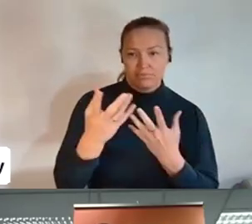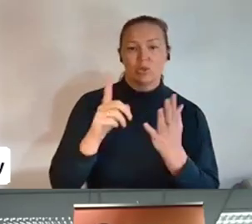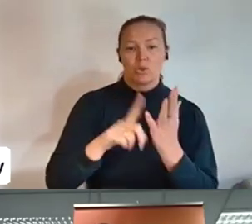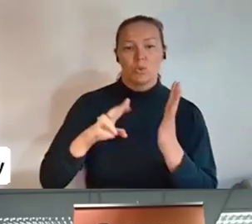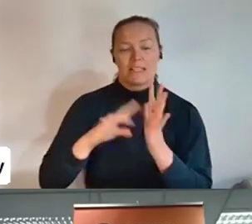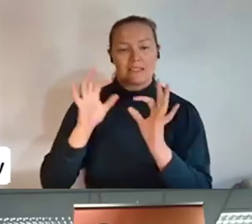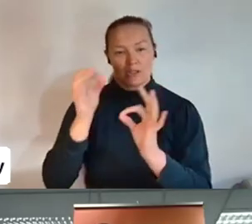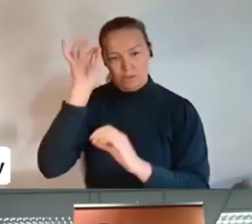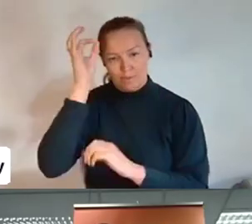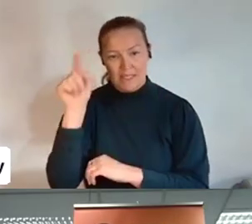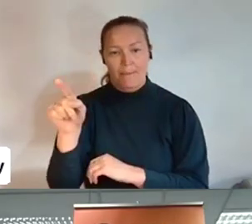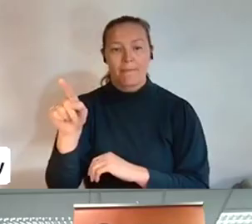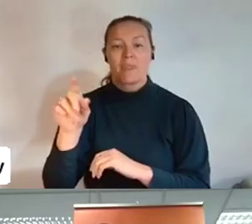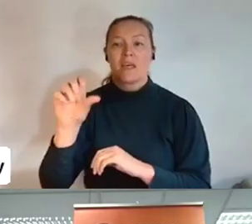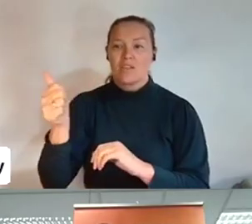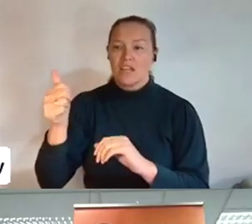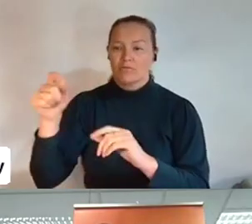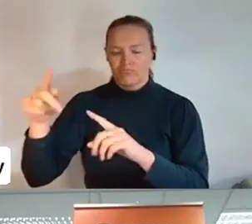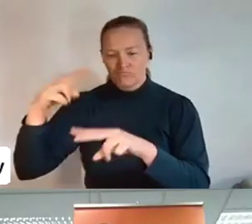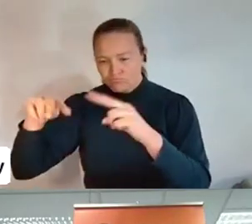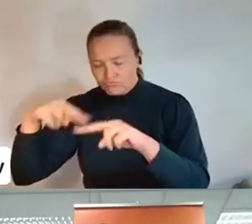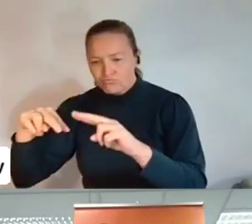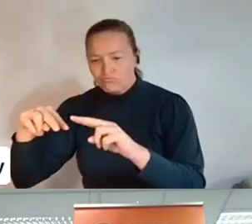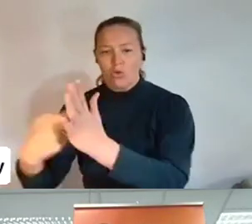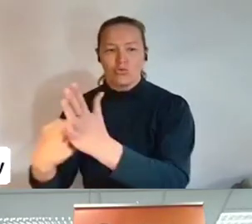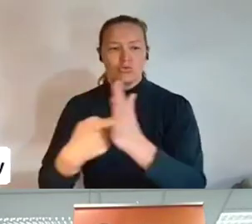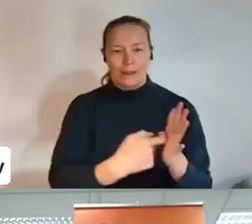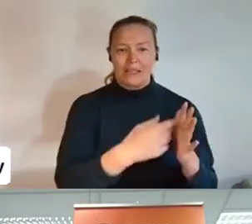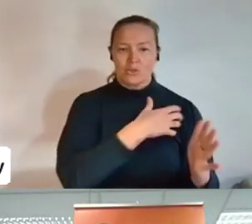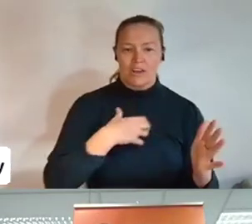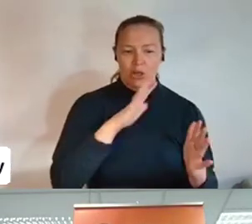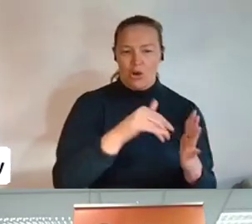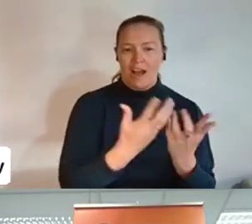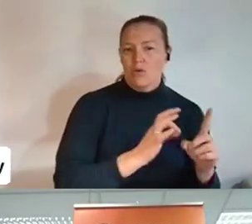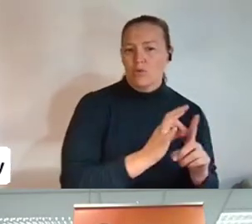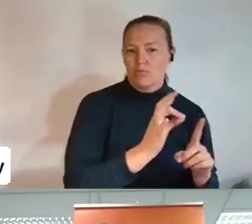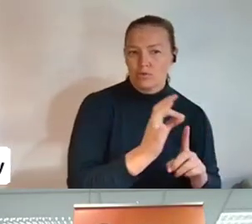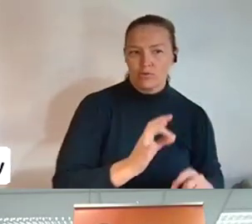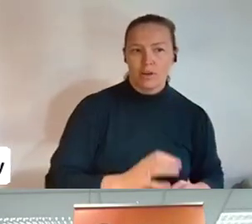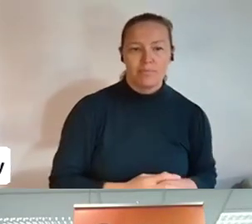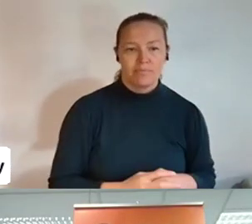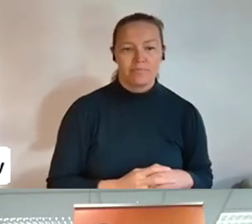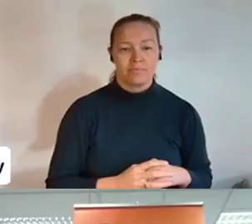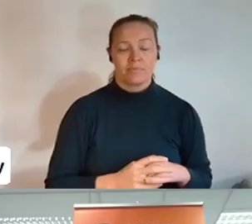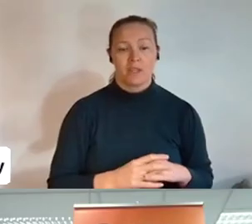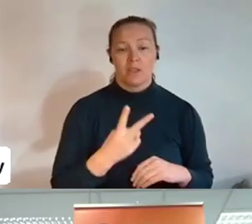recommendations back to the New Zealand government on how they can do better. Now in 2018 the DPO